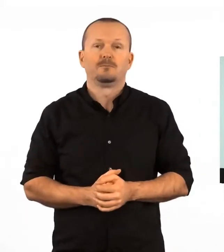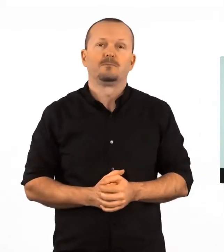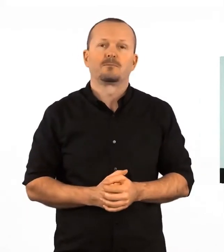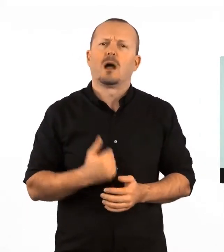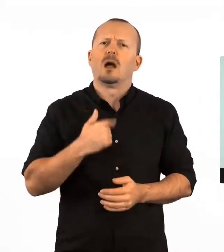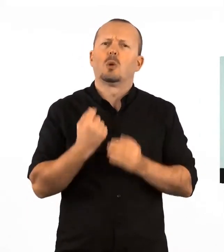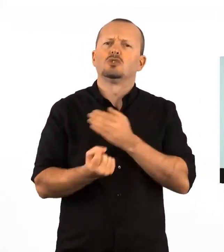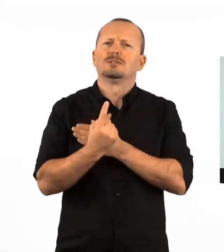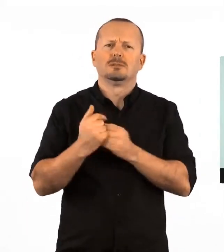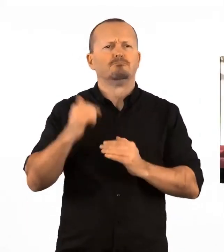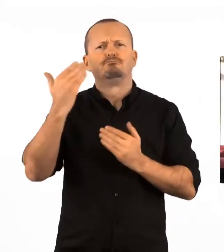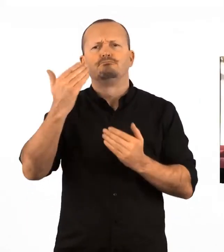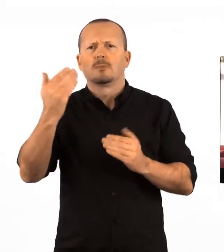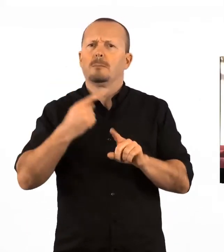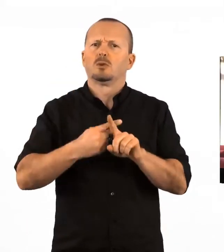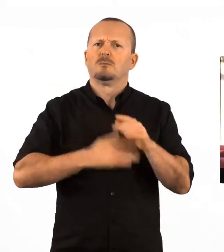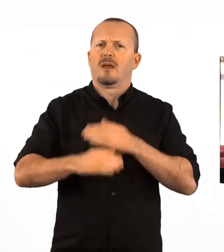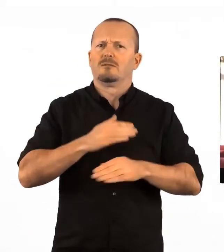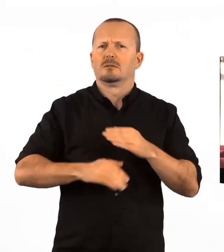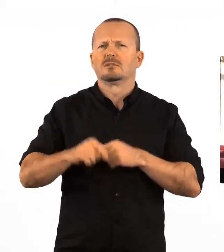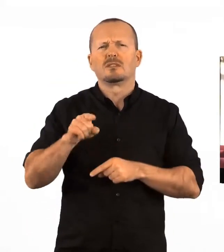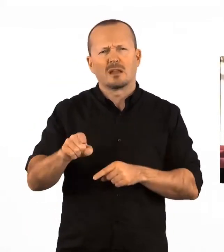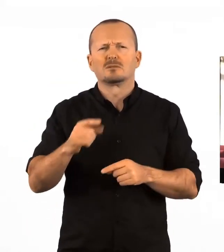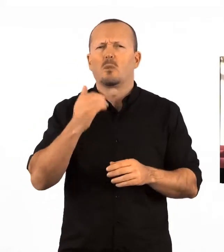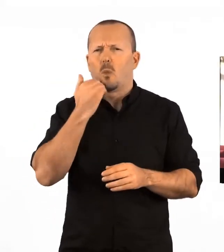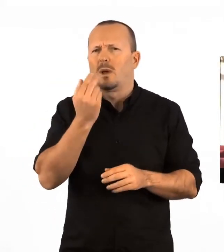I had the opportunity to do a presentation on positive behaviour because that’s always